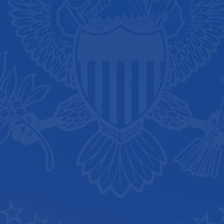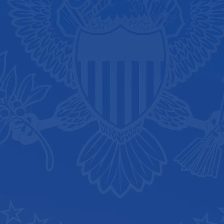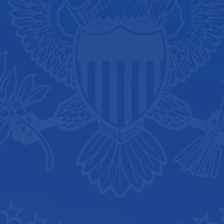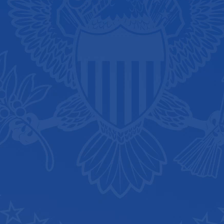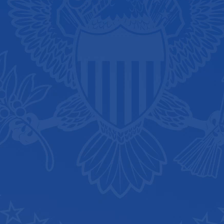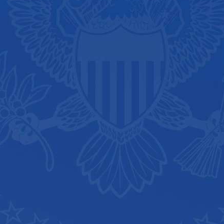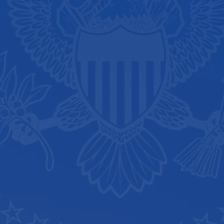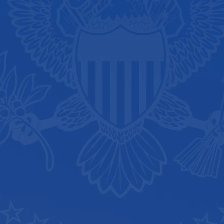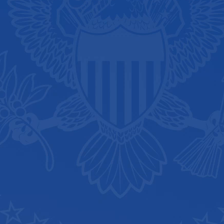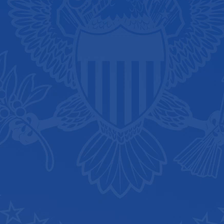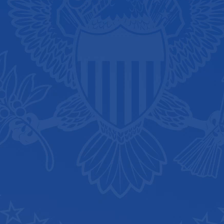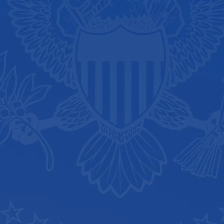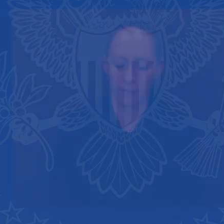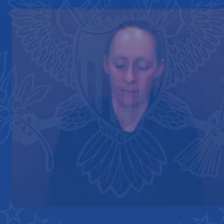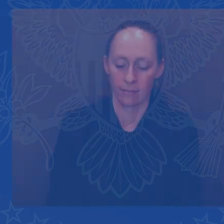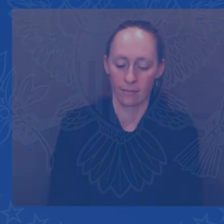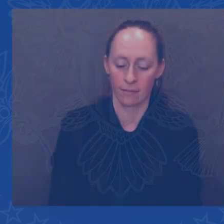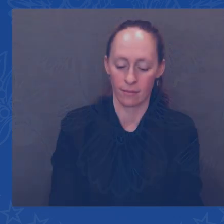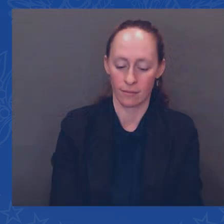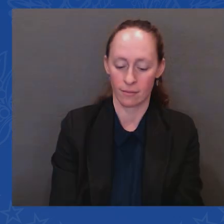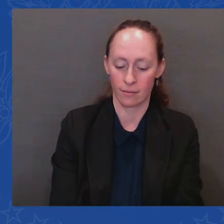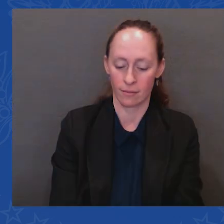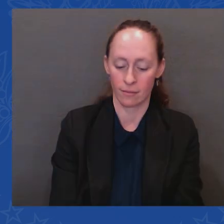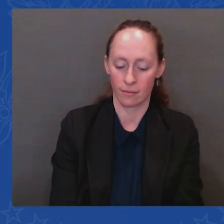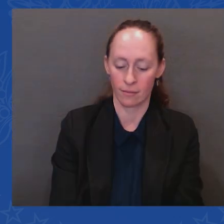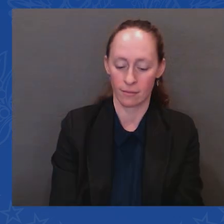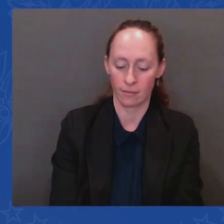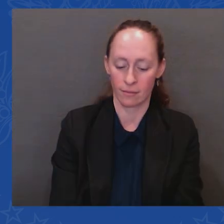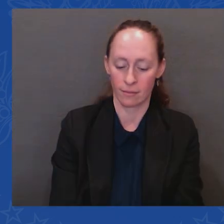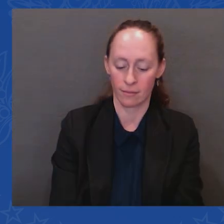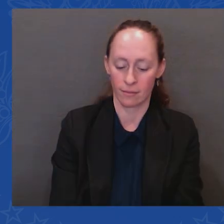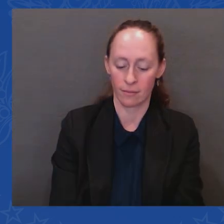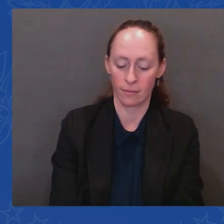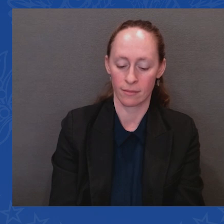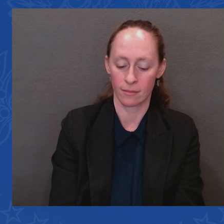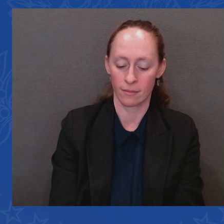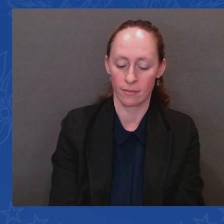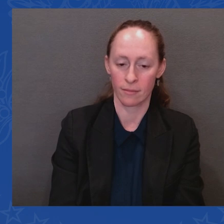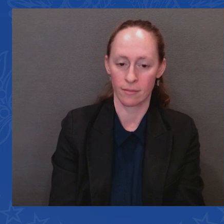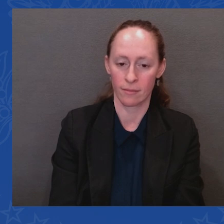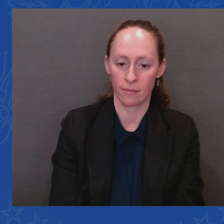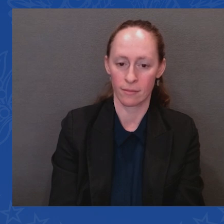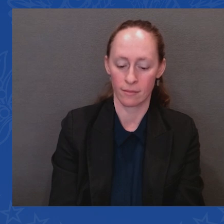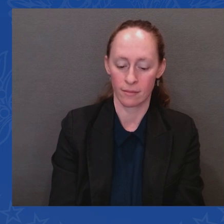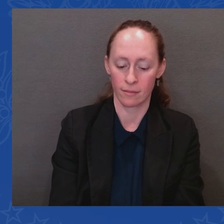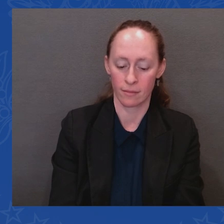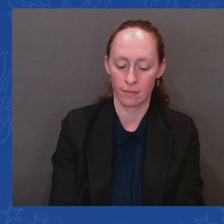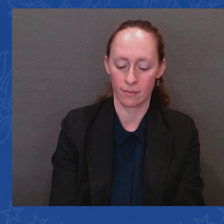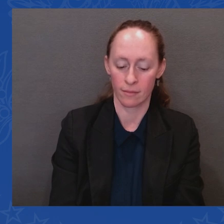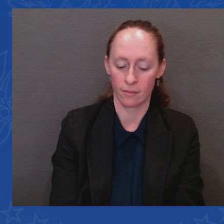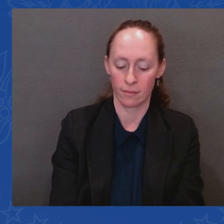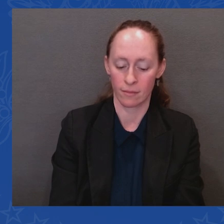Male Speaker: Thank you. Good morning, Mr. President. Madam Vice President, Mr. Secretary,